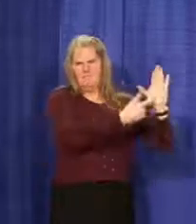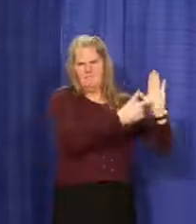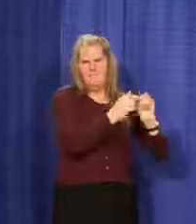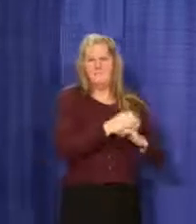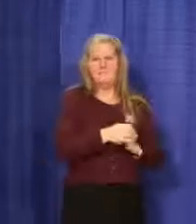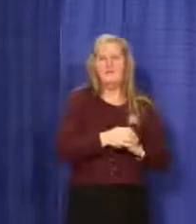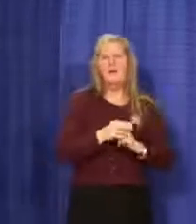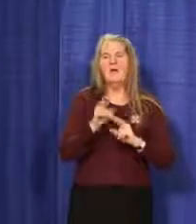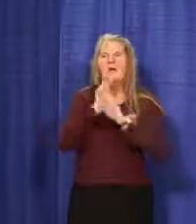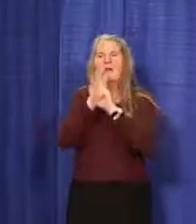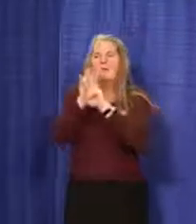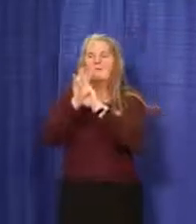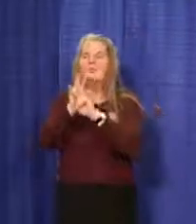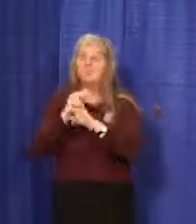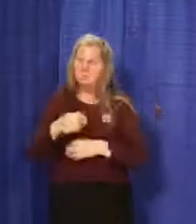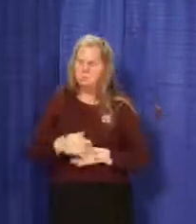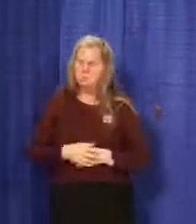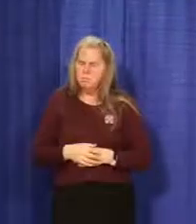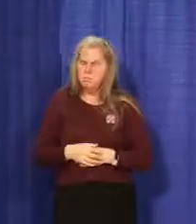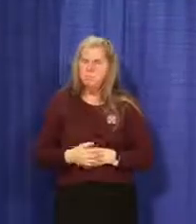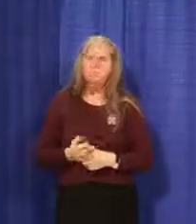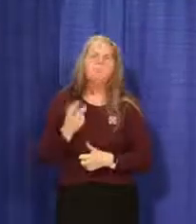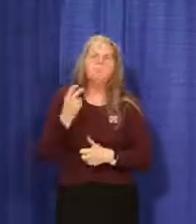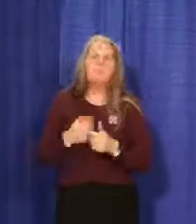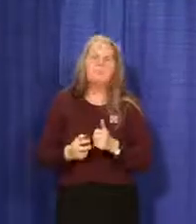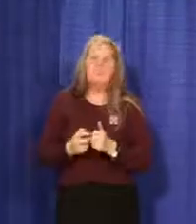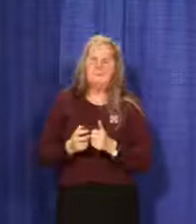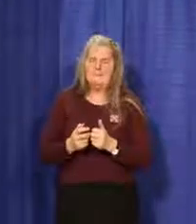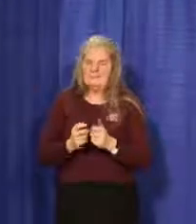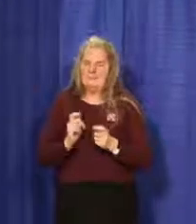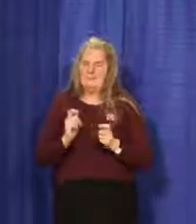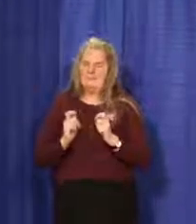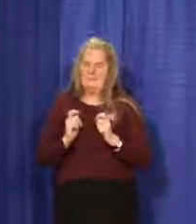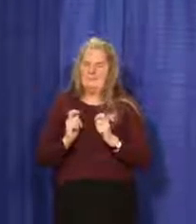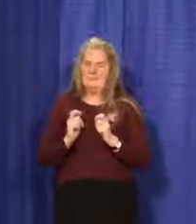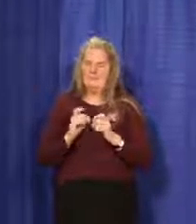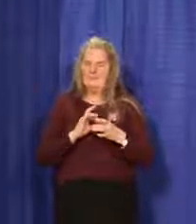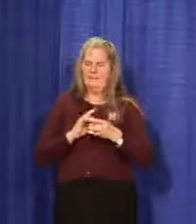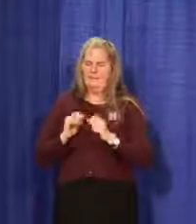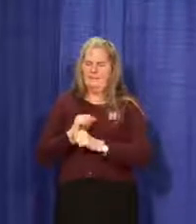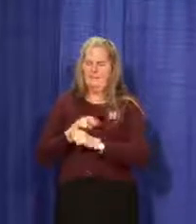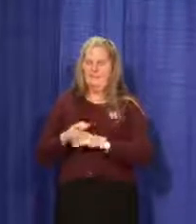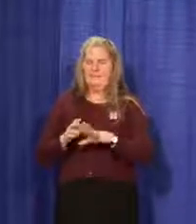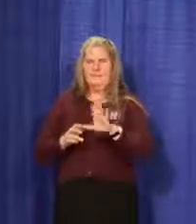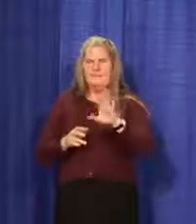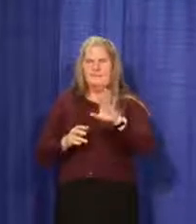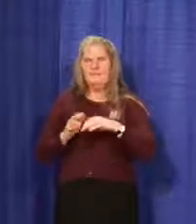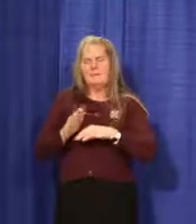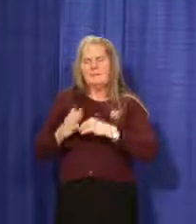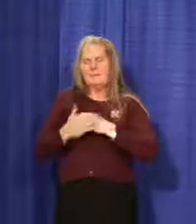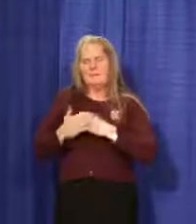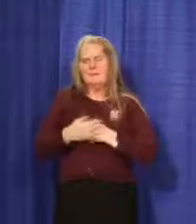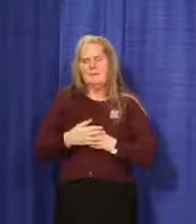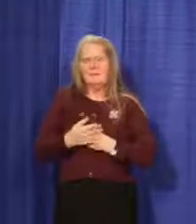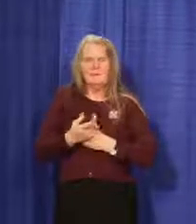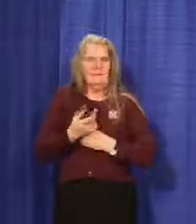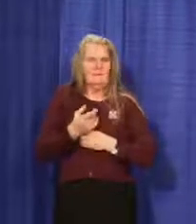Funerals are perhaps the most difficult of gatherings to adjust to COVID guidelines. Most of us have no control over